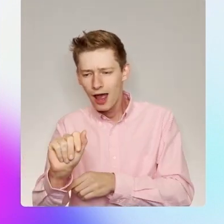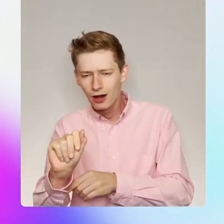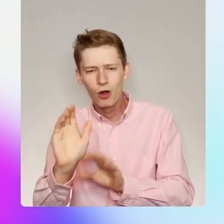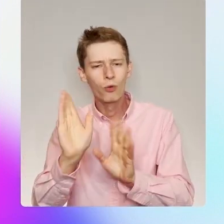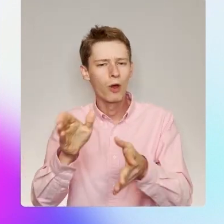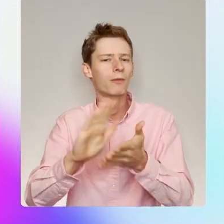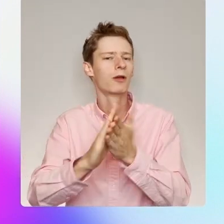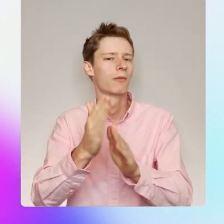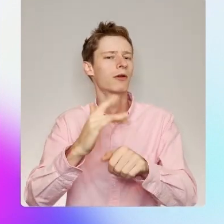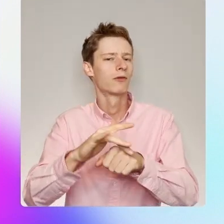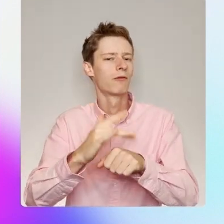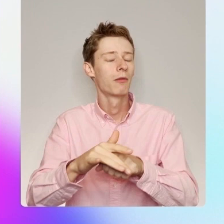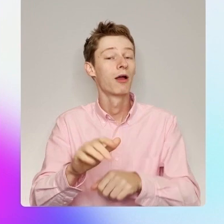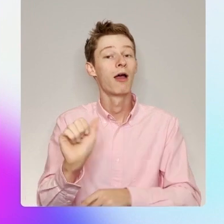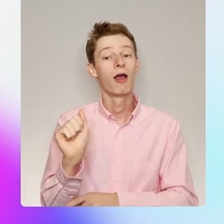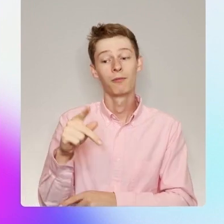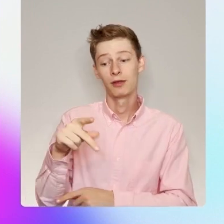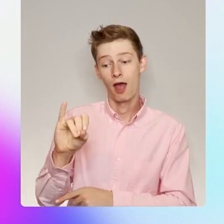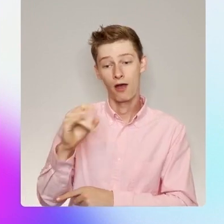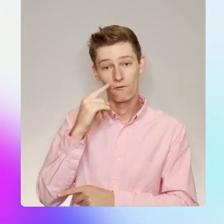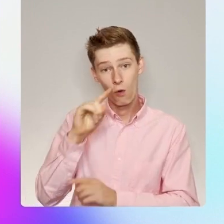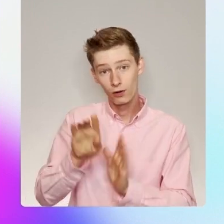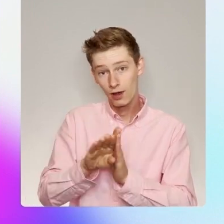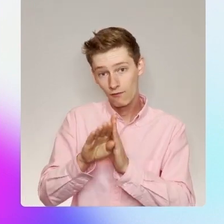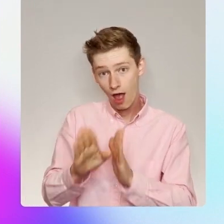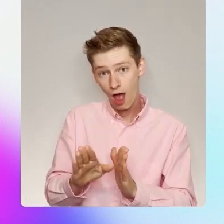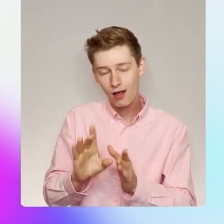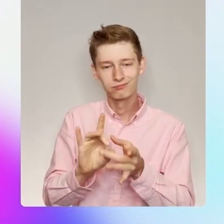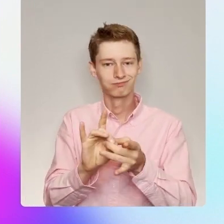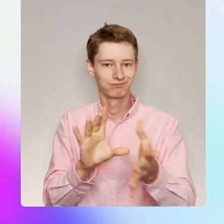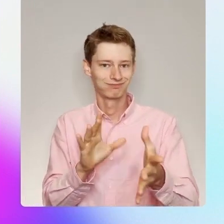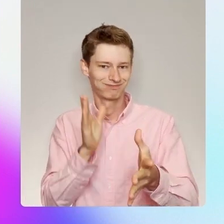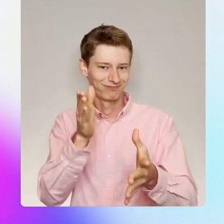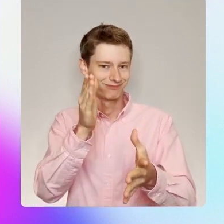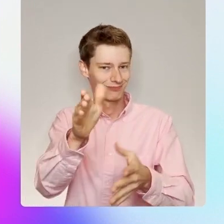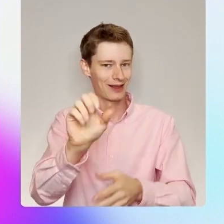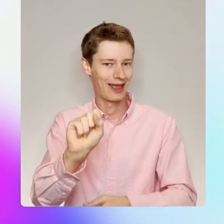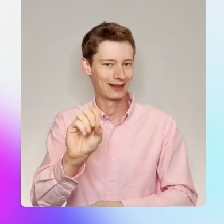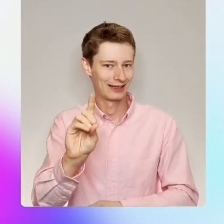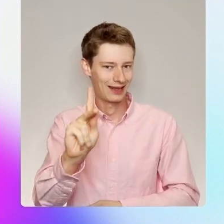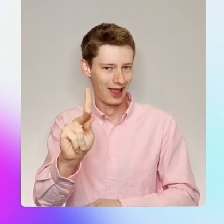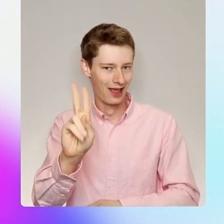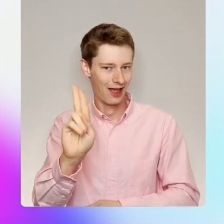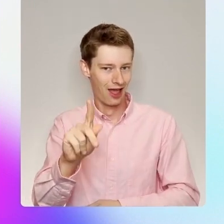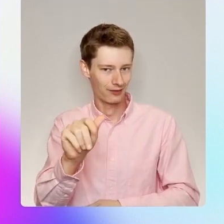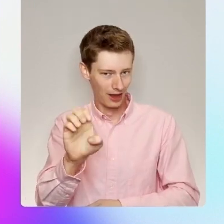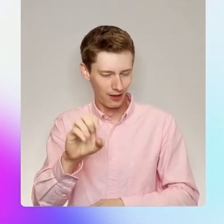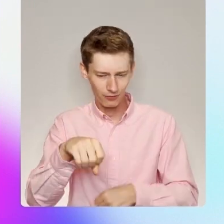we'll be introducing an API for developers in future SDK updates that makes calculated pinch amount